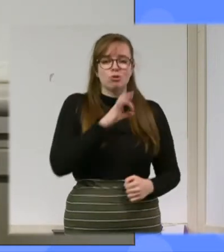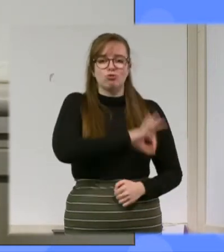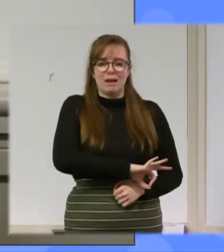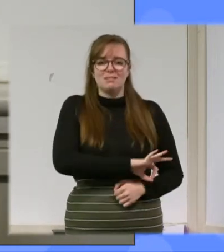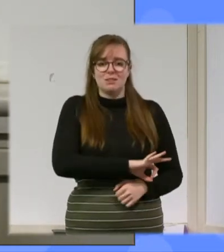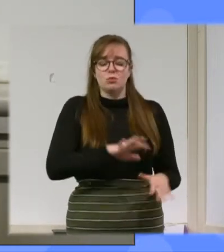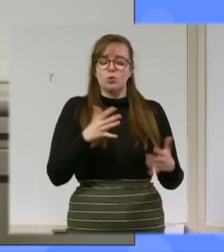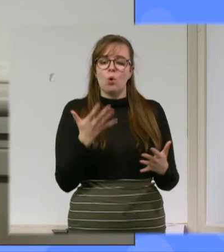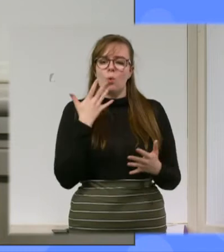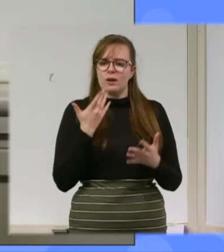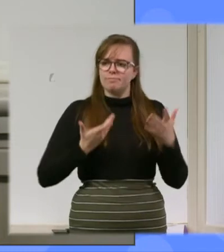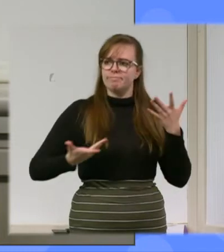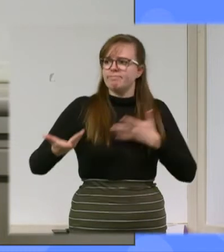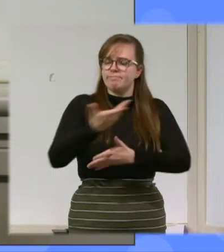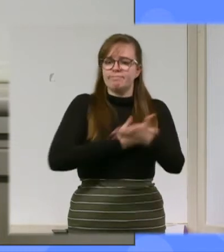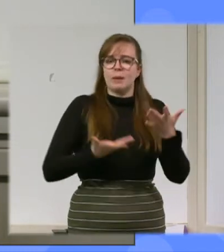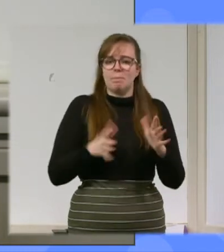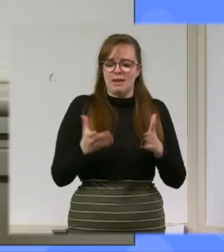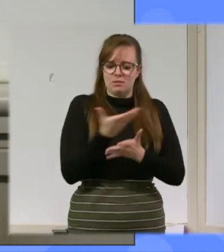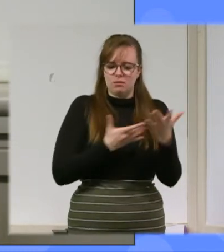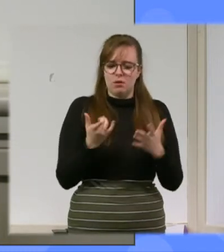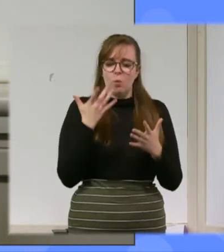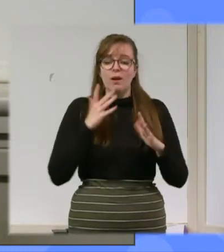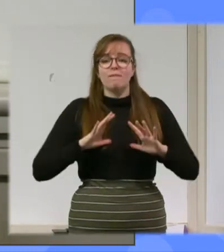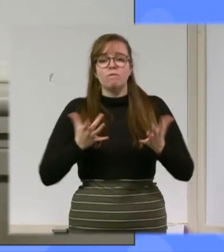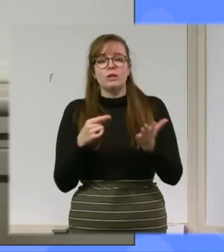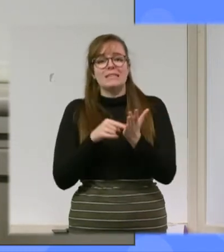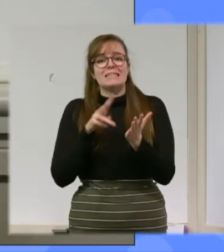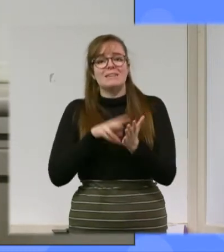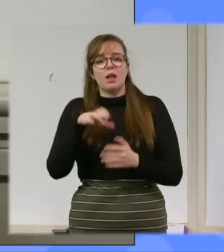this debate about what happens when the free TV licenses to the over 75 is